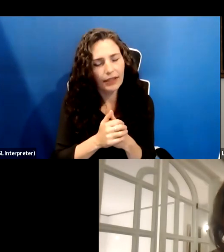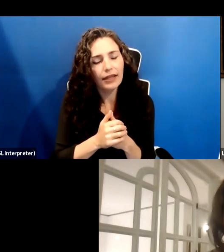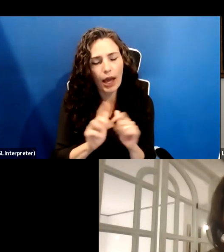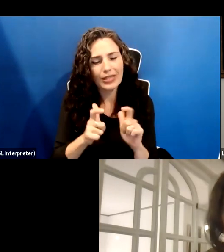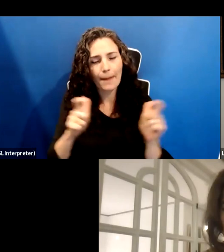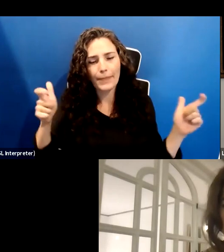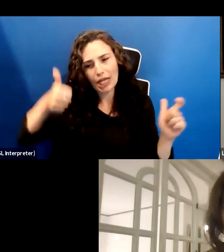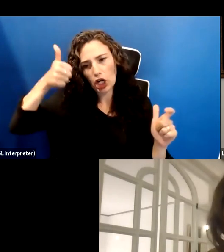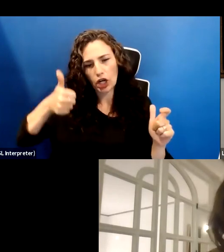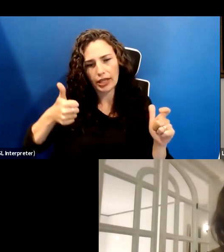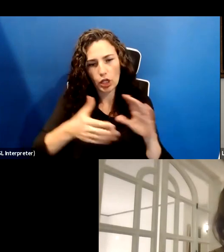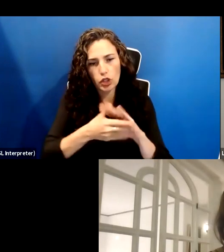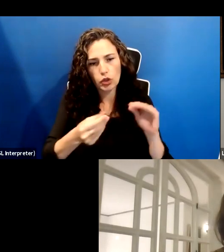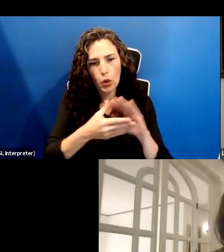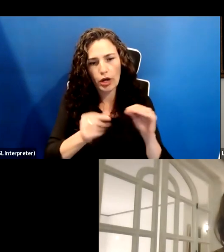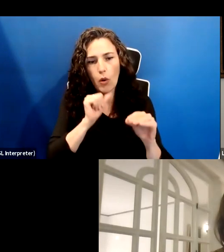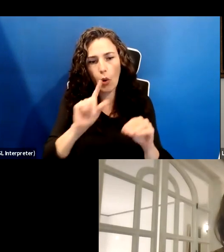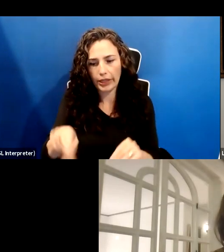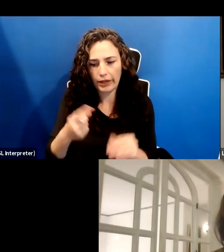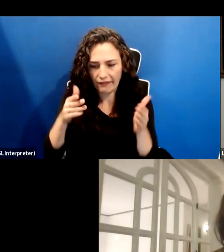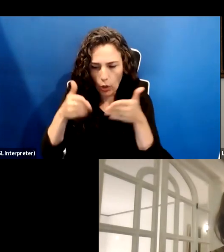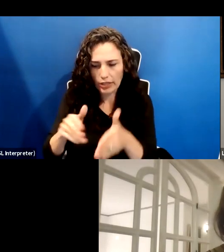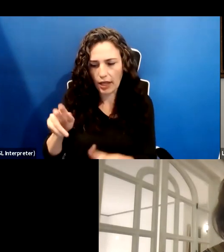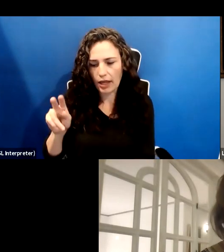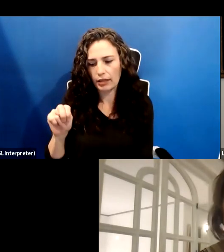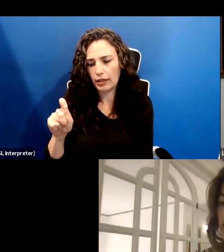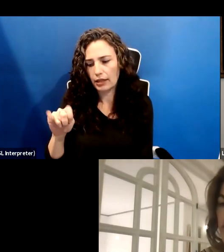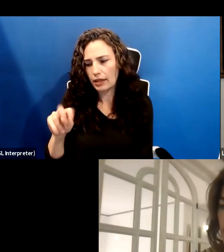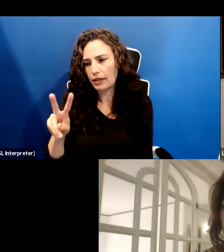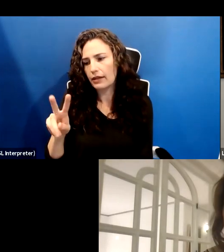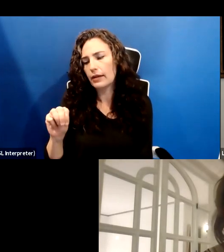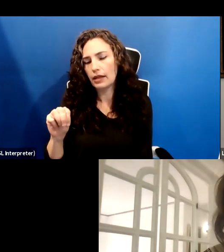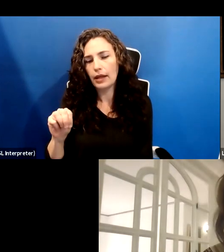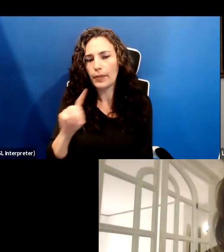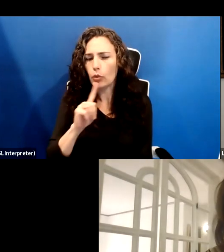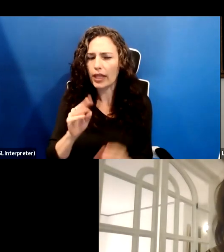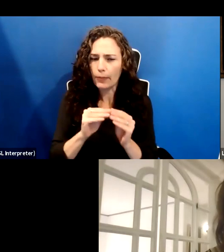That was a story about our humanity and what we're searching for as human beings.